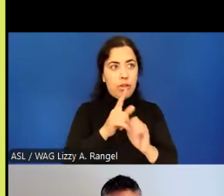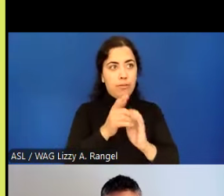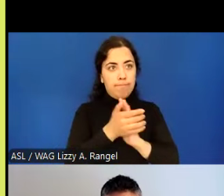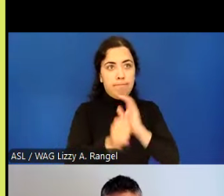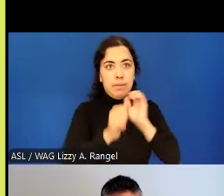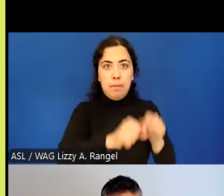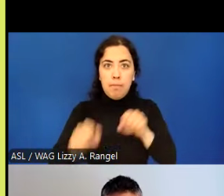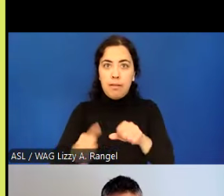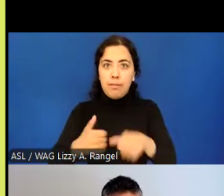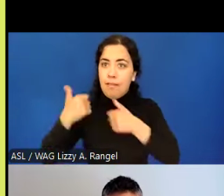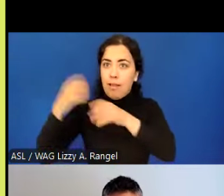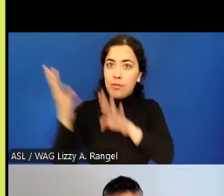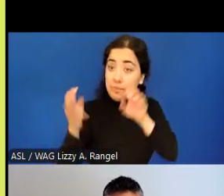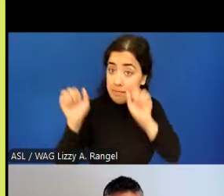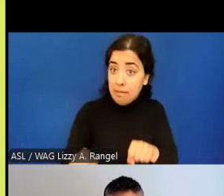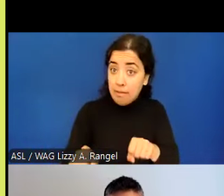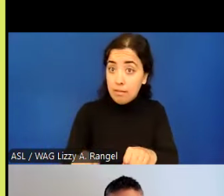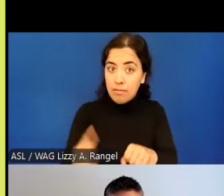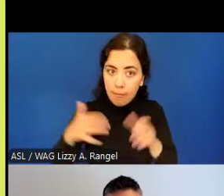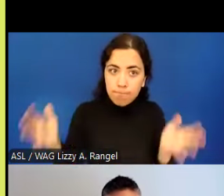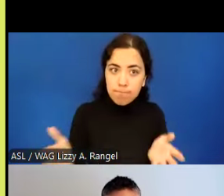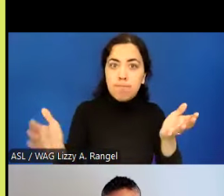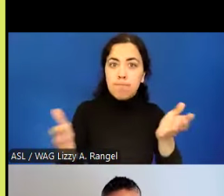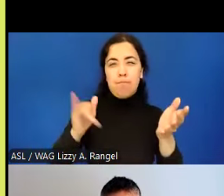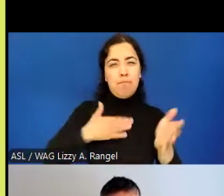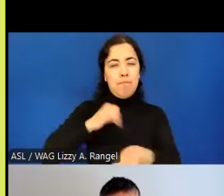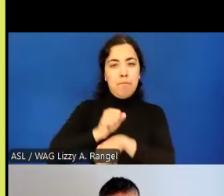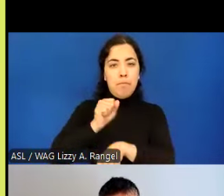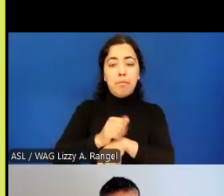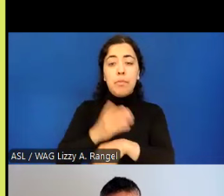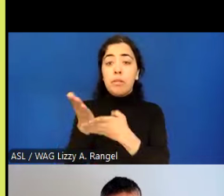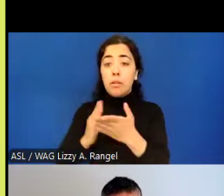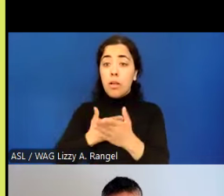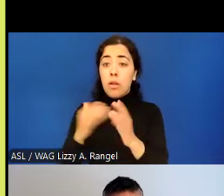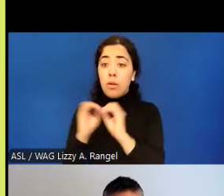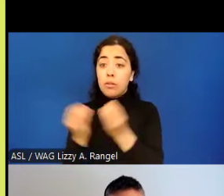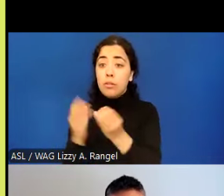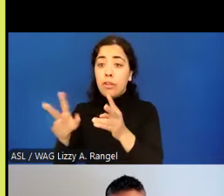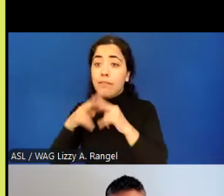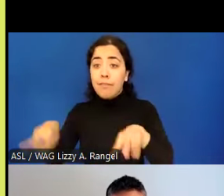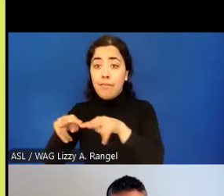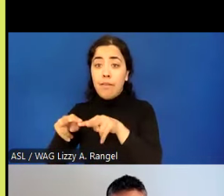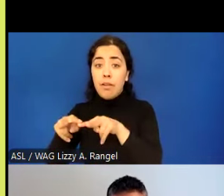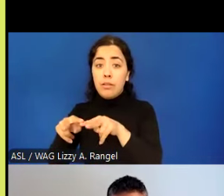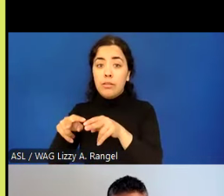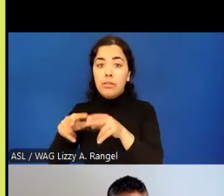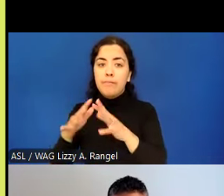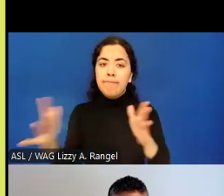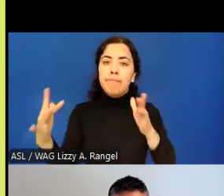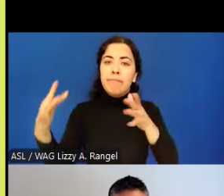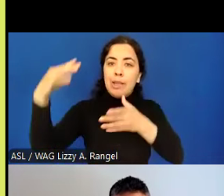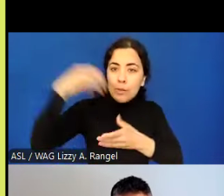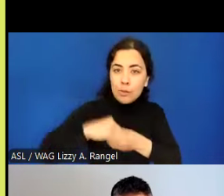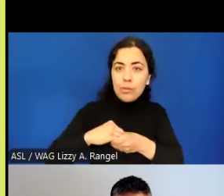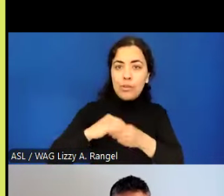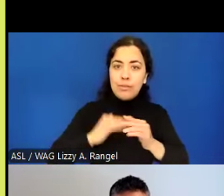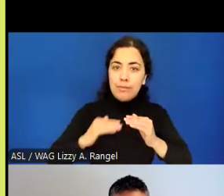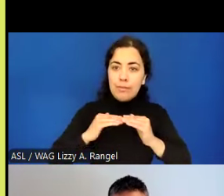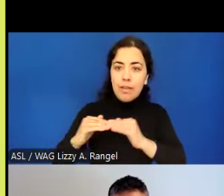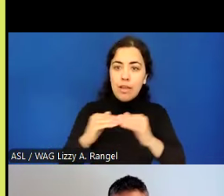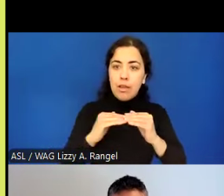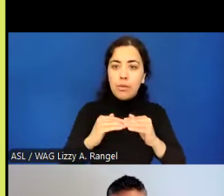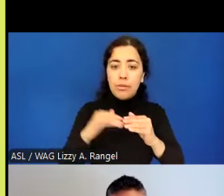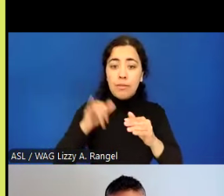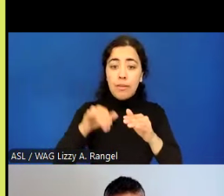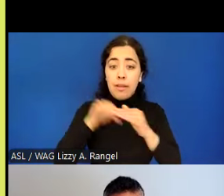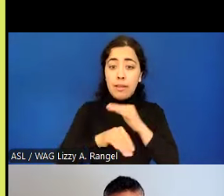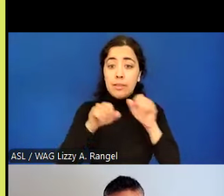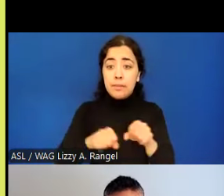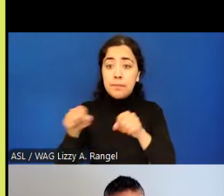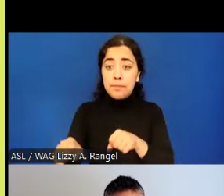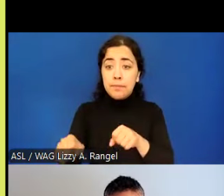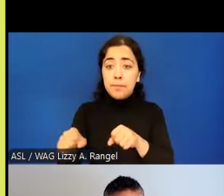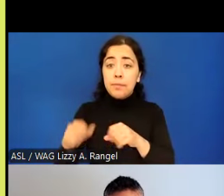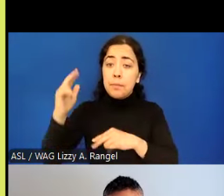livestream. As some of our organization's values are inclusion and equity, building community,